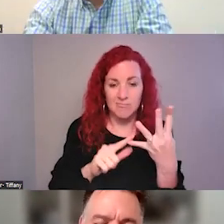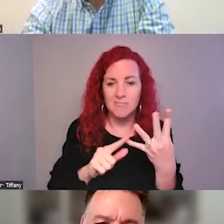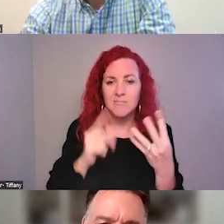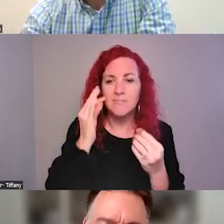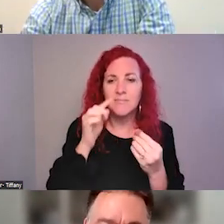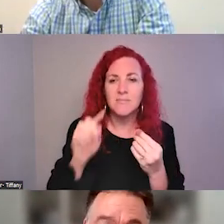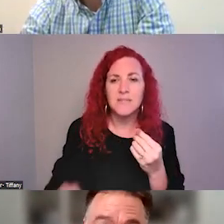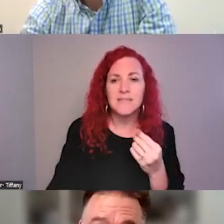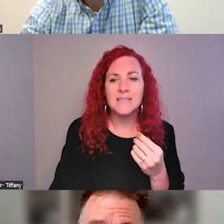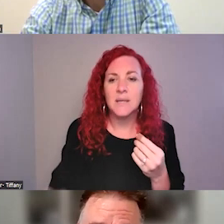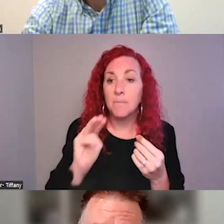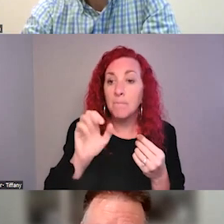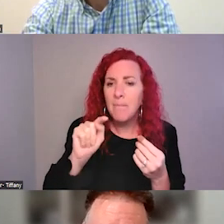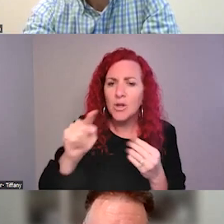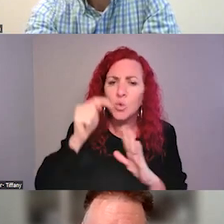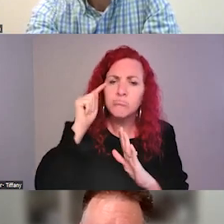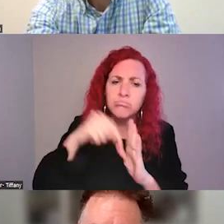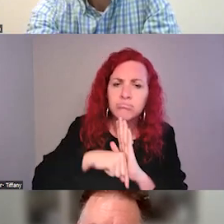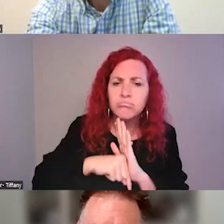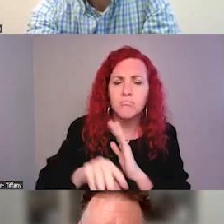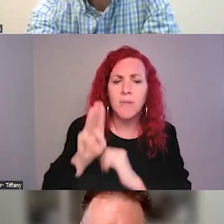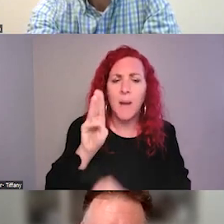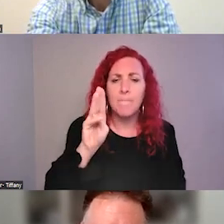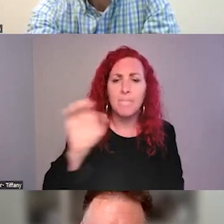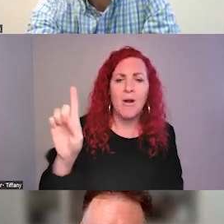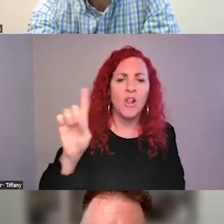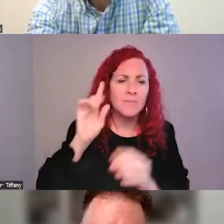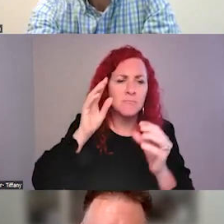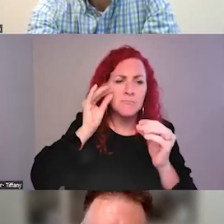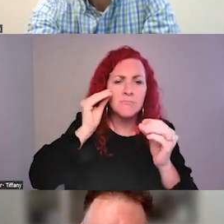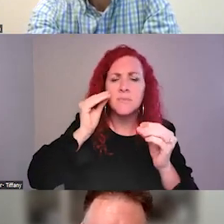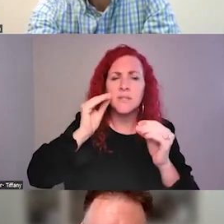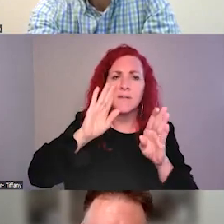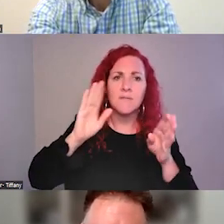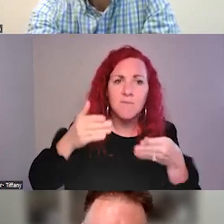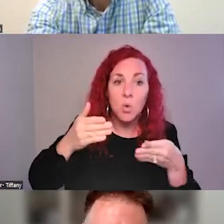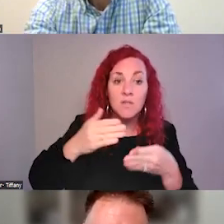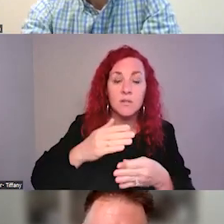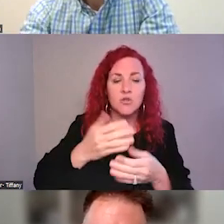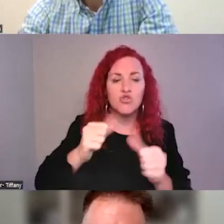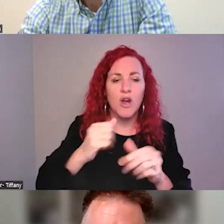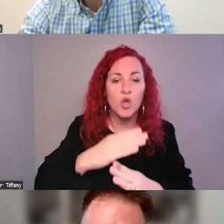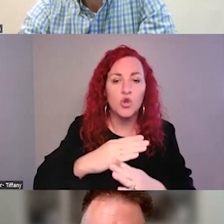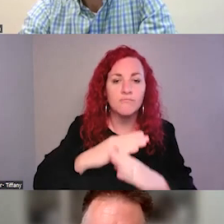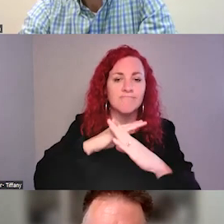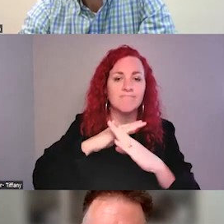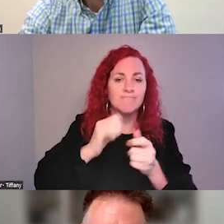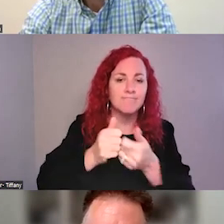I THINK MARYLAND IS FOCUSING ON PREVENTABLE HOSPITALIZATIONS IS TRUE.